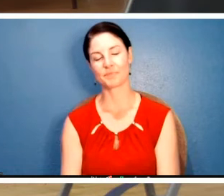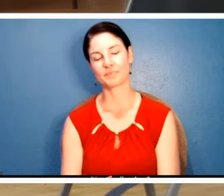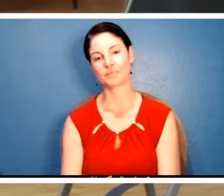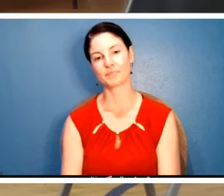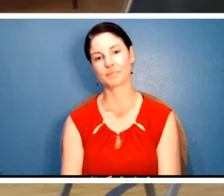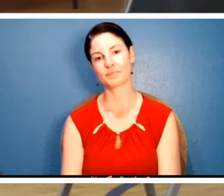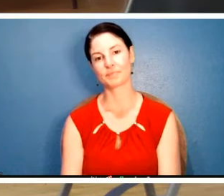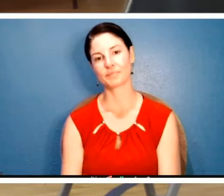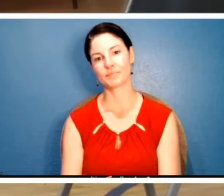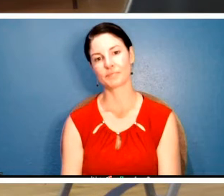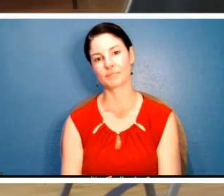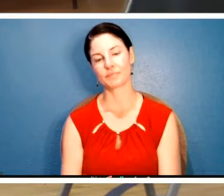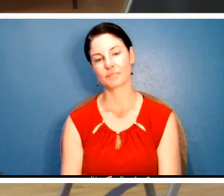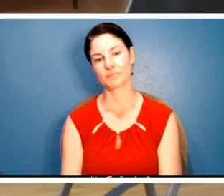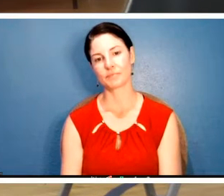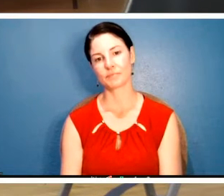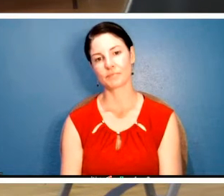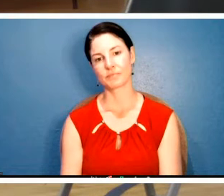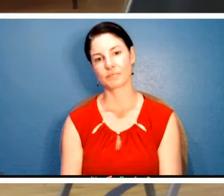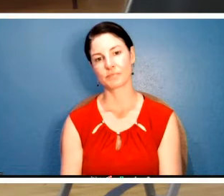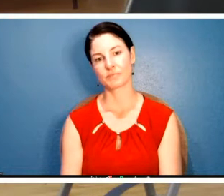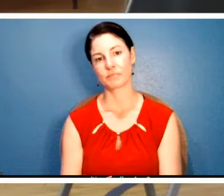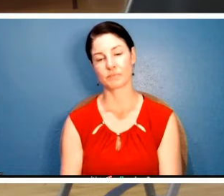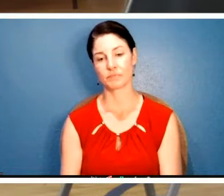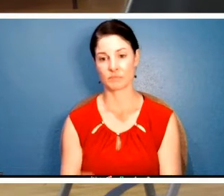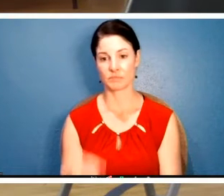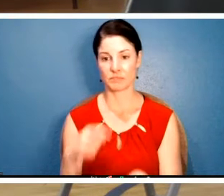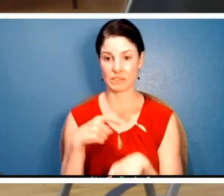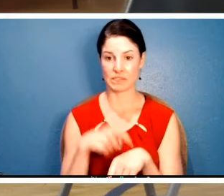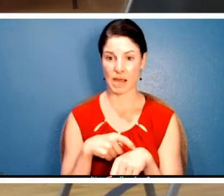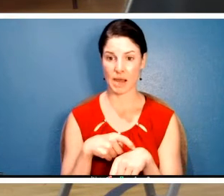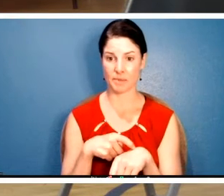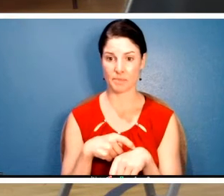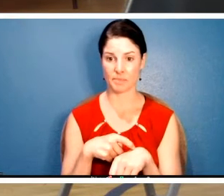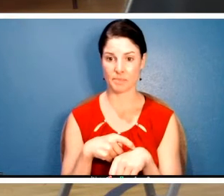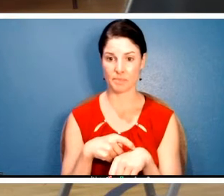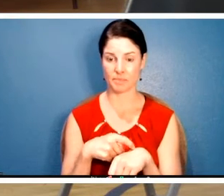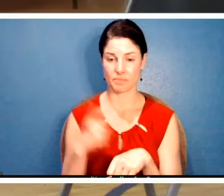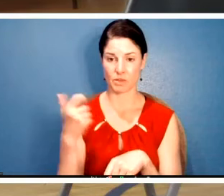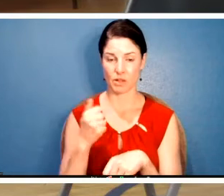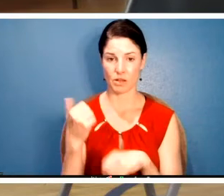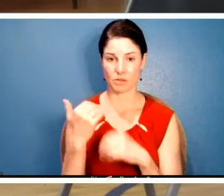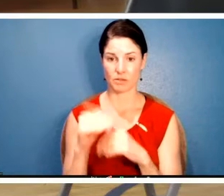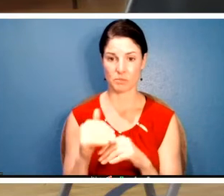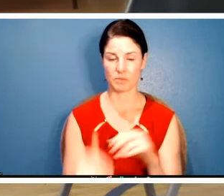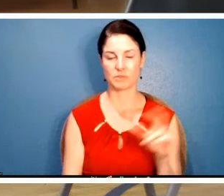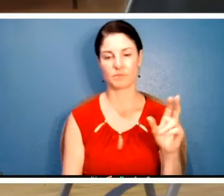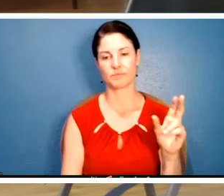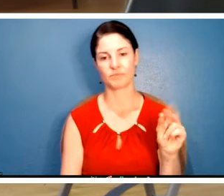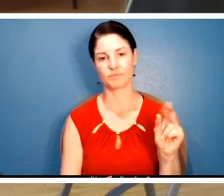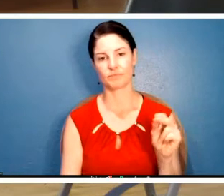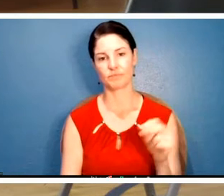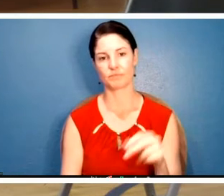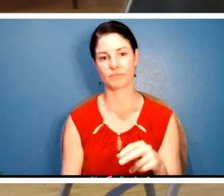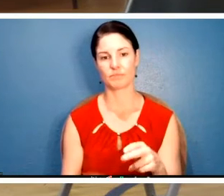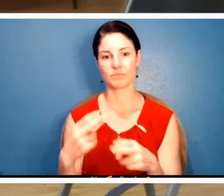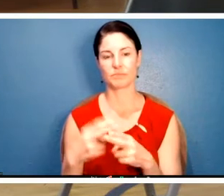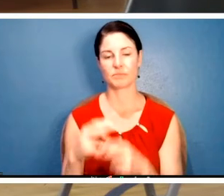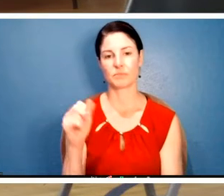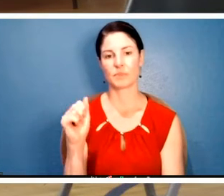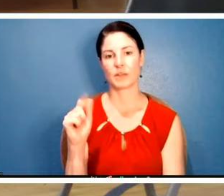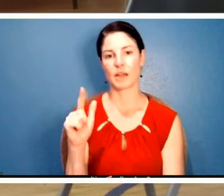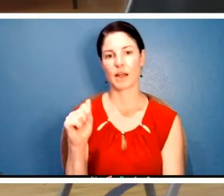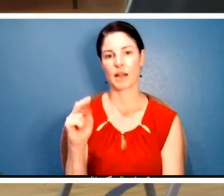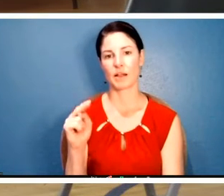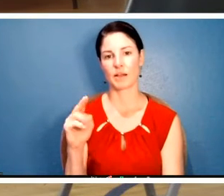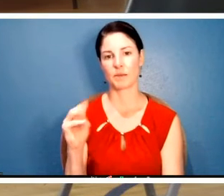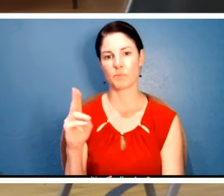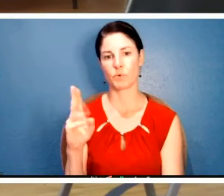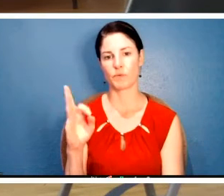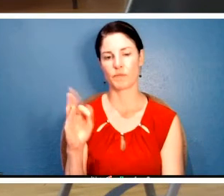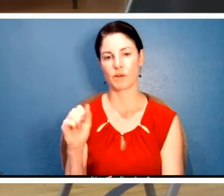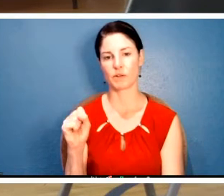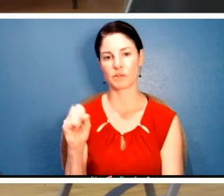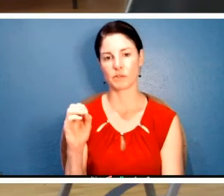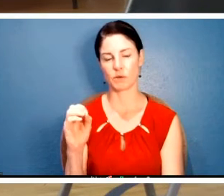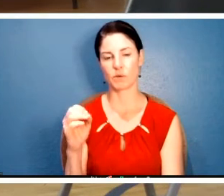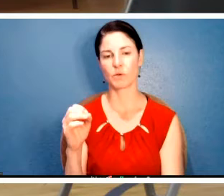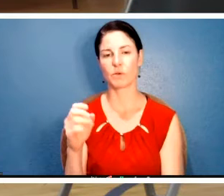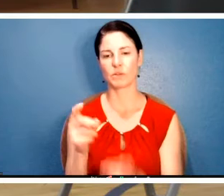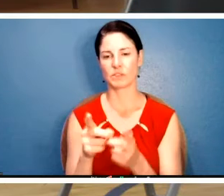SacGov: So there's no time this is on yeah there's no time clock know I think yeah the city on Thank you, my name is Emma will fall, so I am a resident district one i'm here on behalf of the.